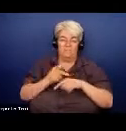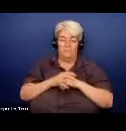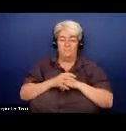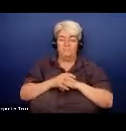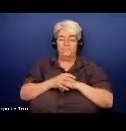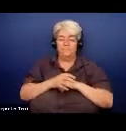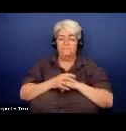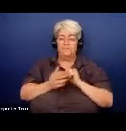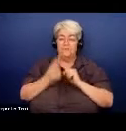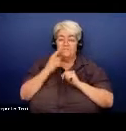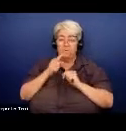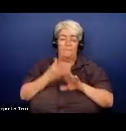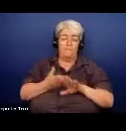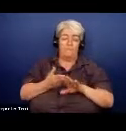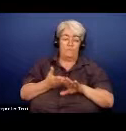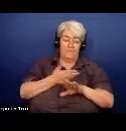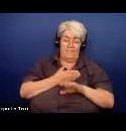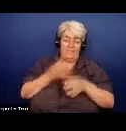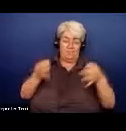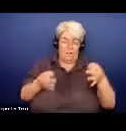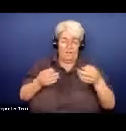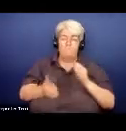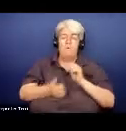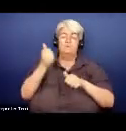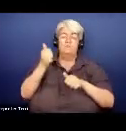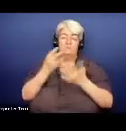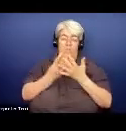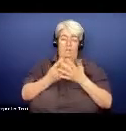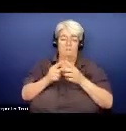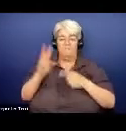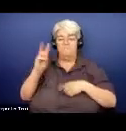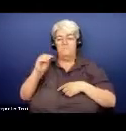For a pre-trial and most jails about 60% of the population in jails are what's called